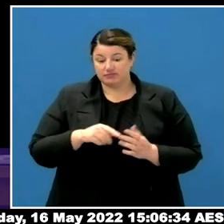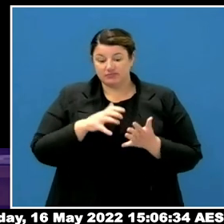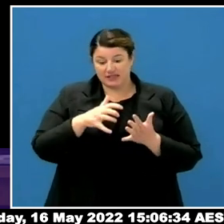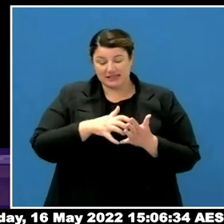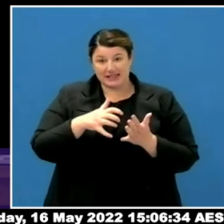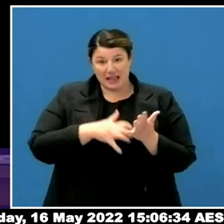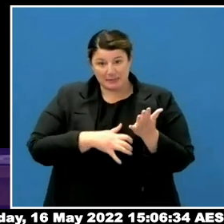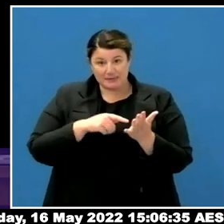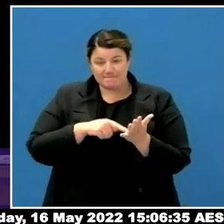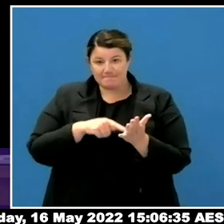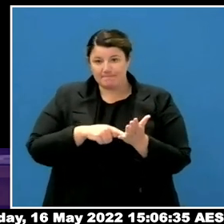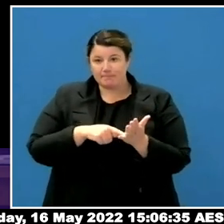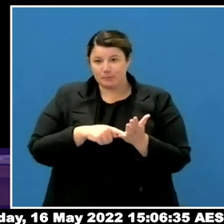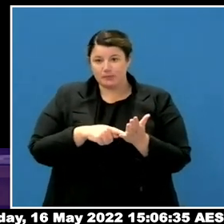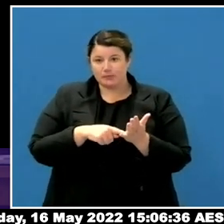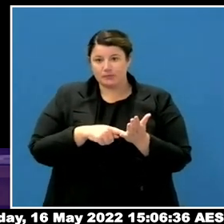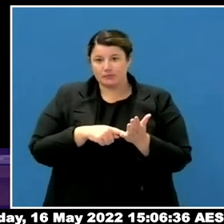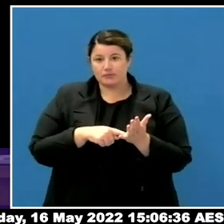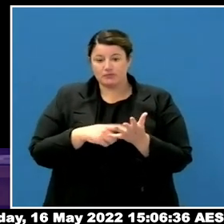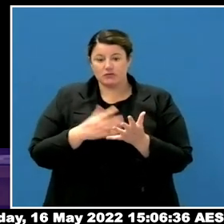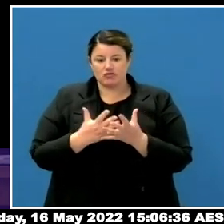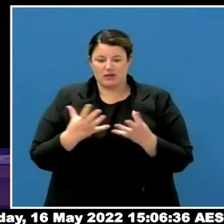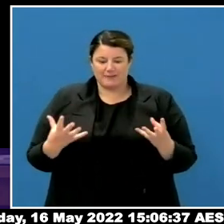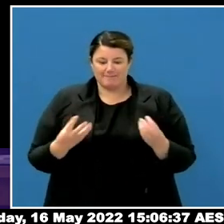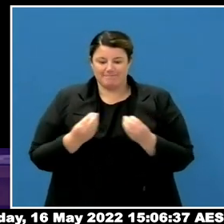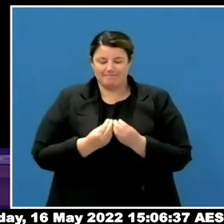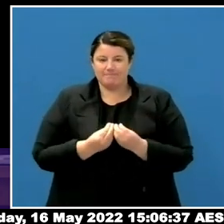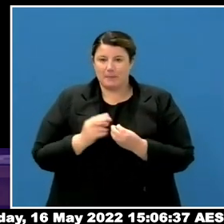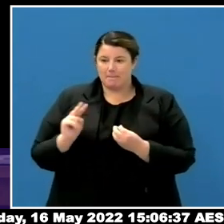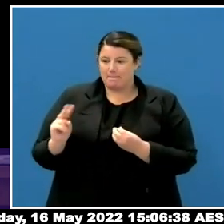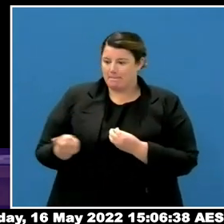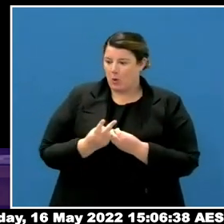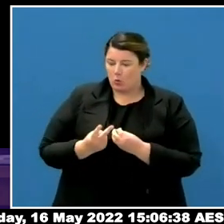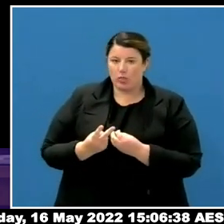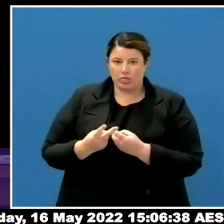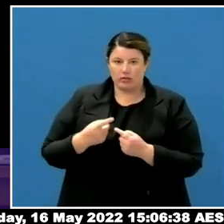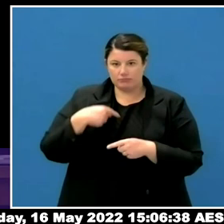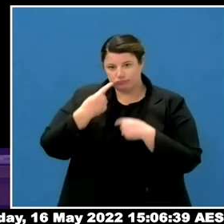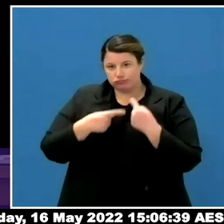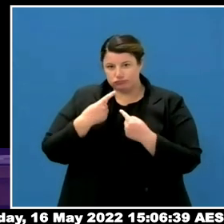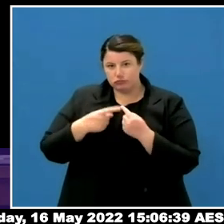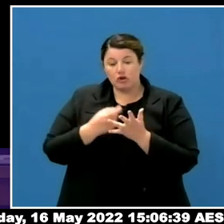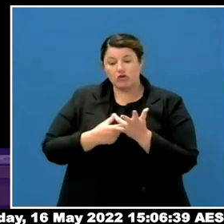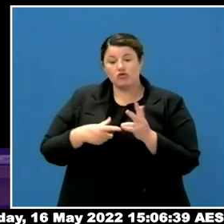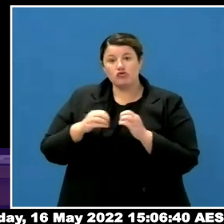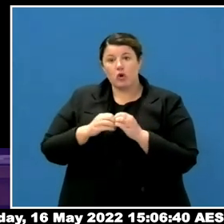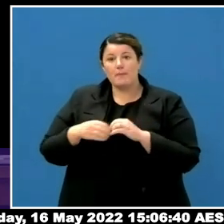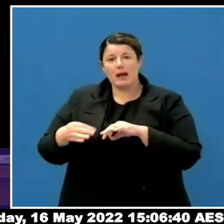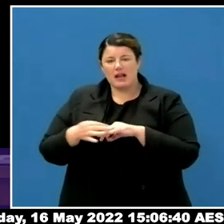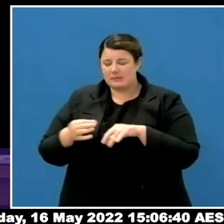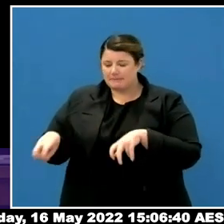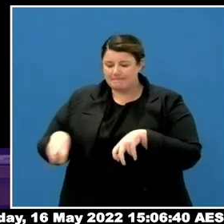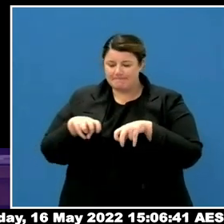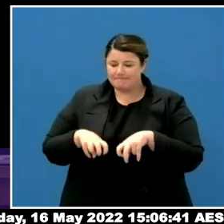sense, a combined statement of Suzie and Rob, and Rob's here today to assist and give evidence if required. Thank you, Chair. CHAIR: Thank you, very much.